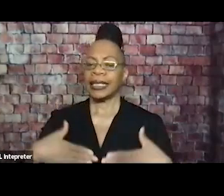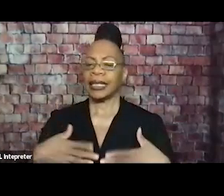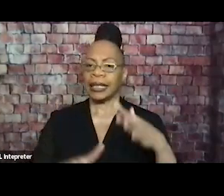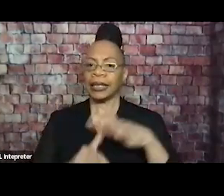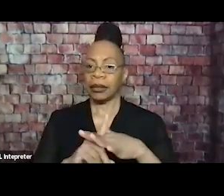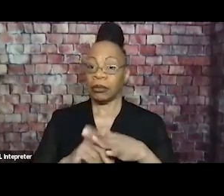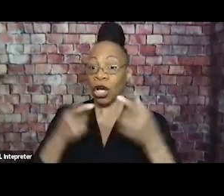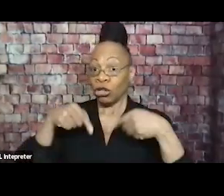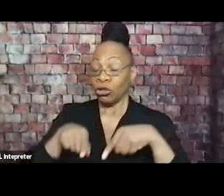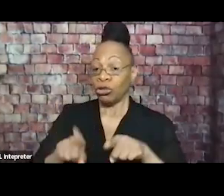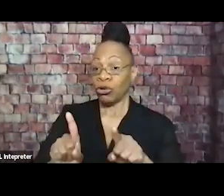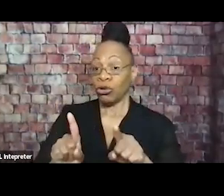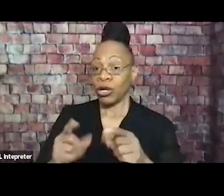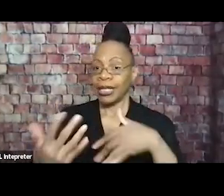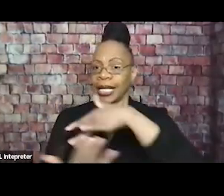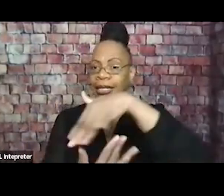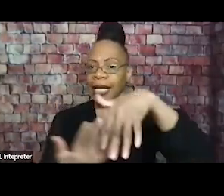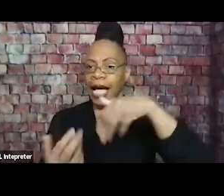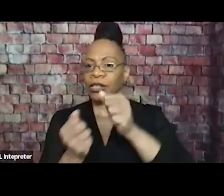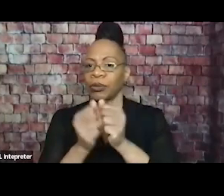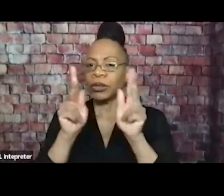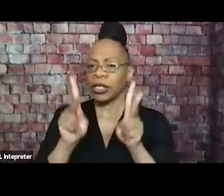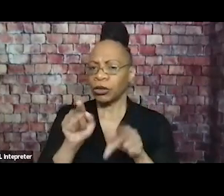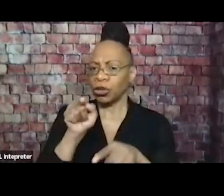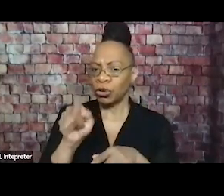did you observe them experiencing paranoid thoughts